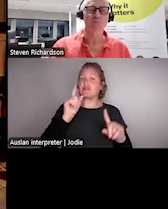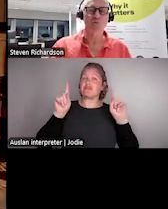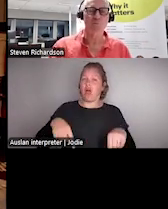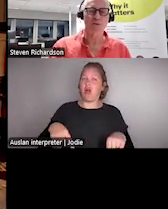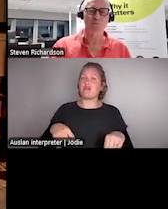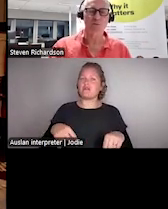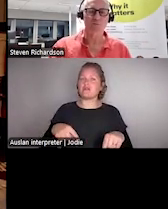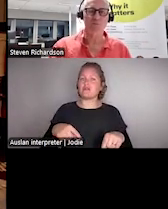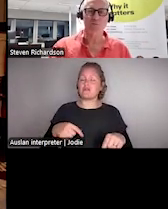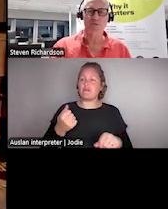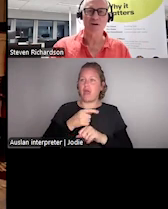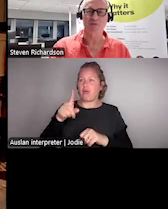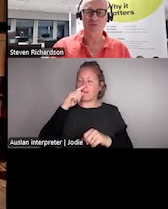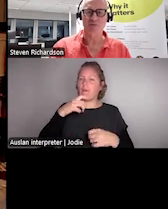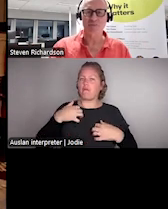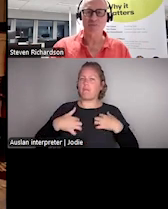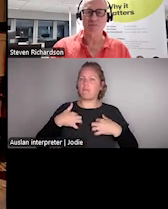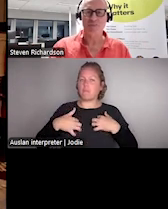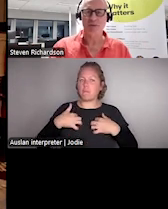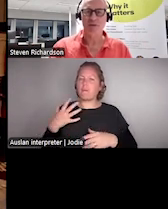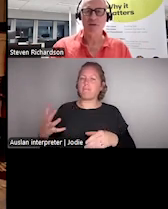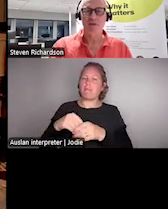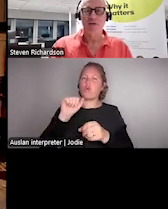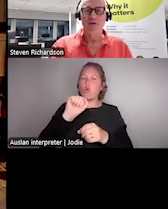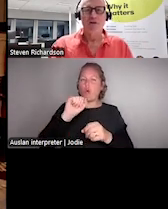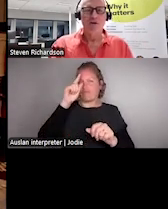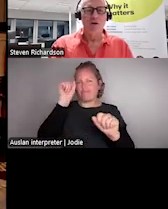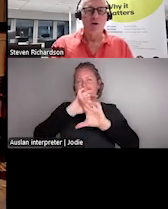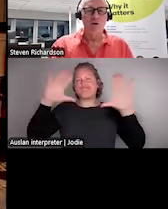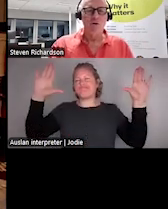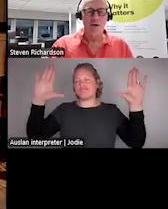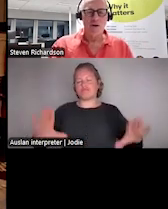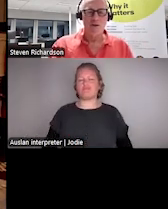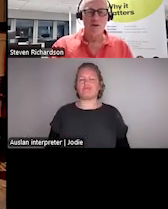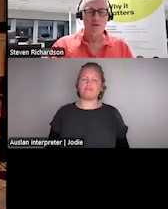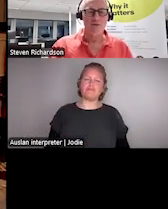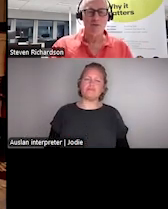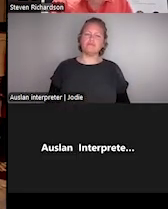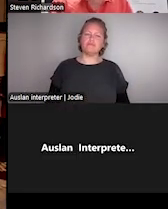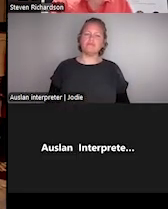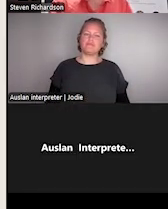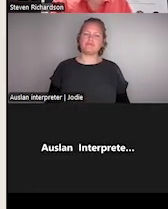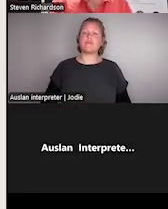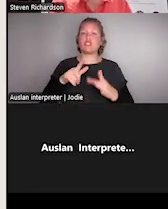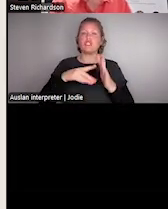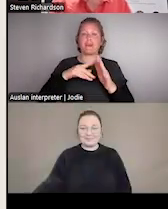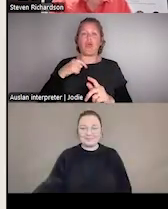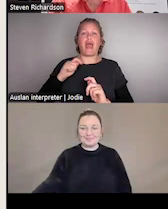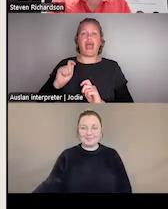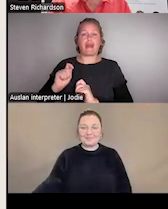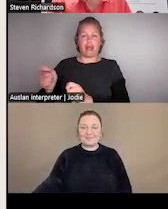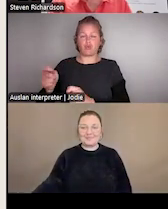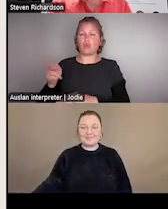with your biggest possible blue sky vision. Jimmy, I will hand back to you shortly. But I